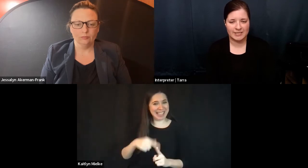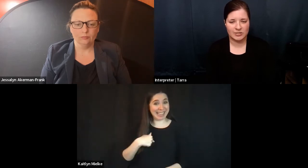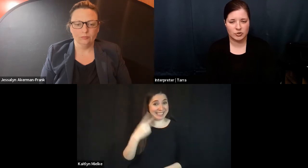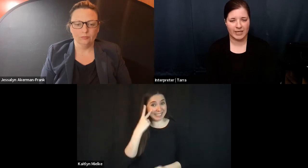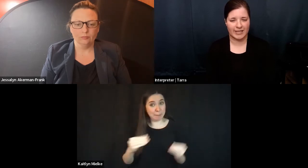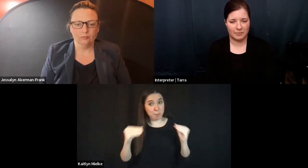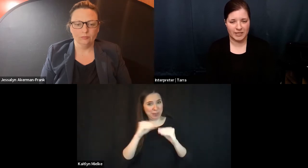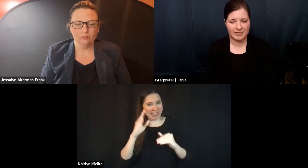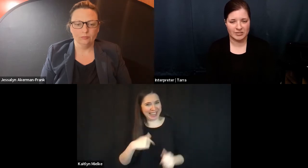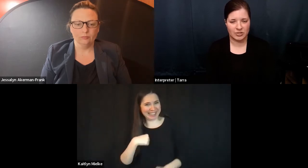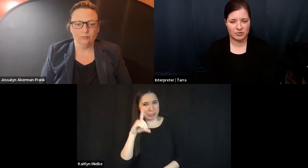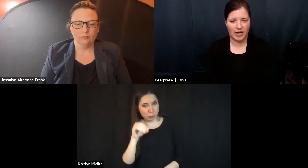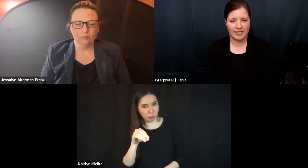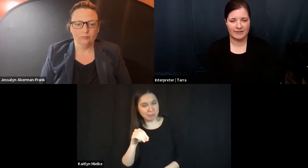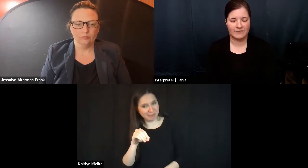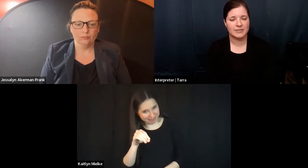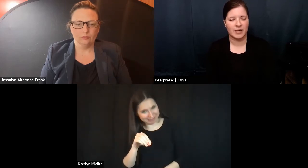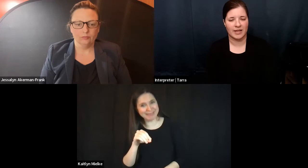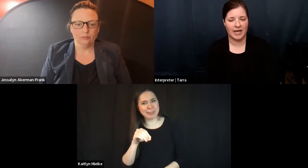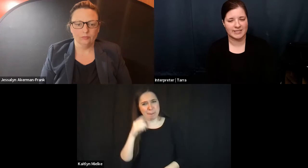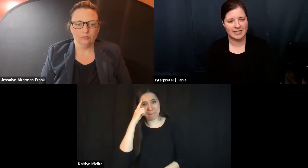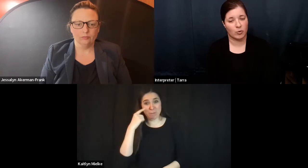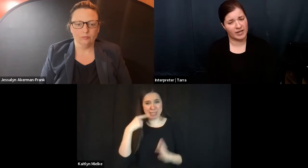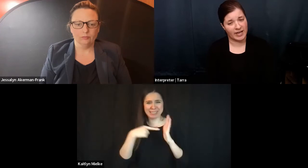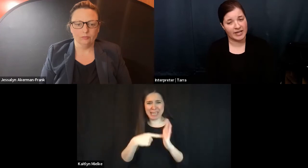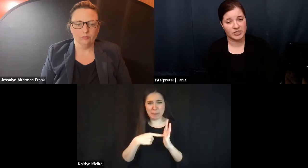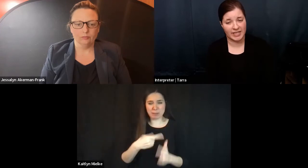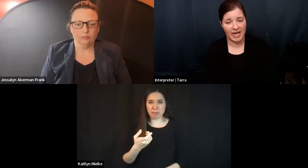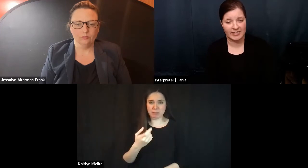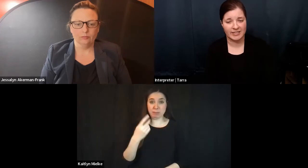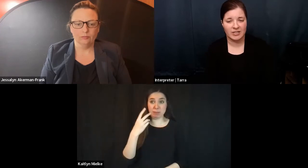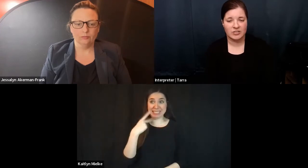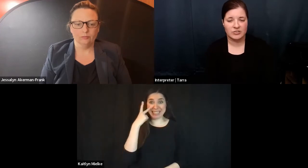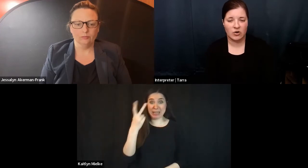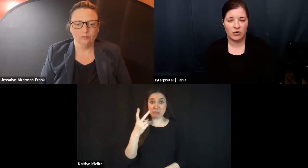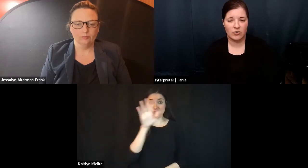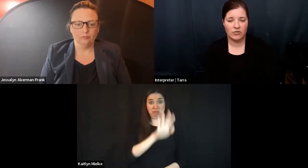And I'm like, I didn't see you.